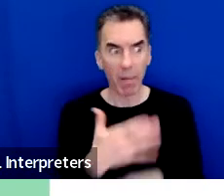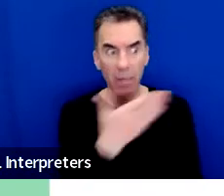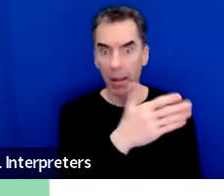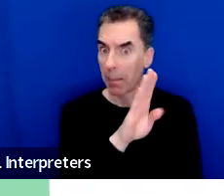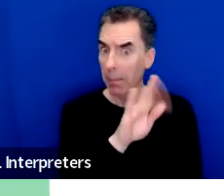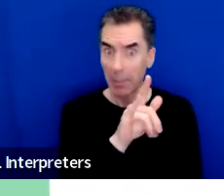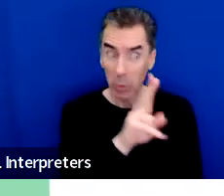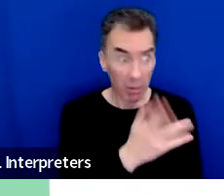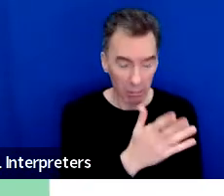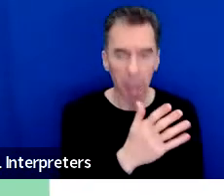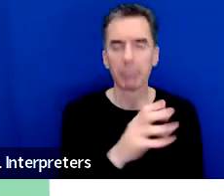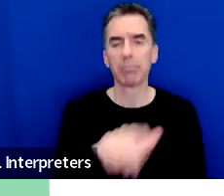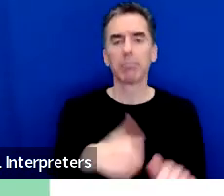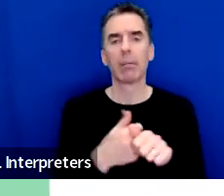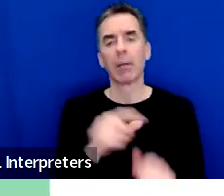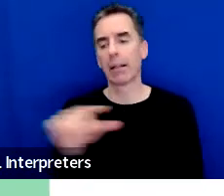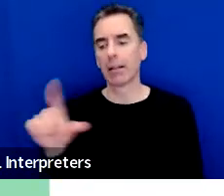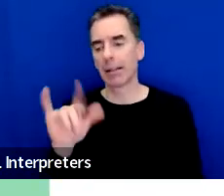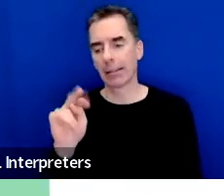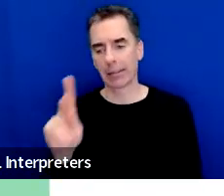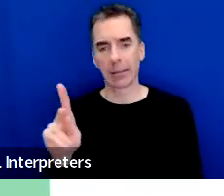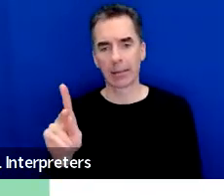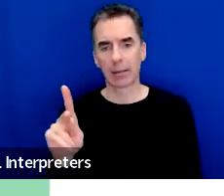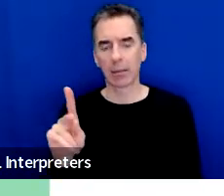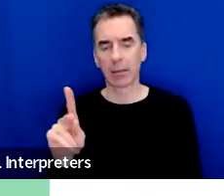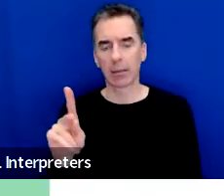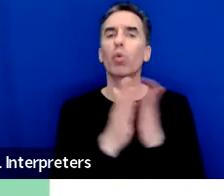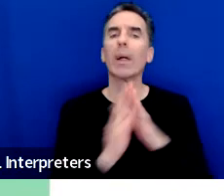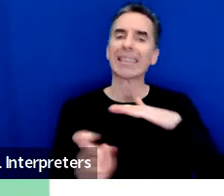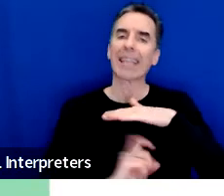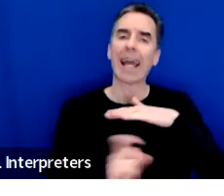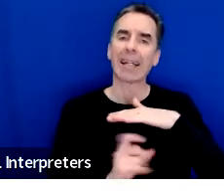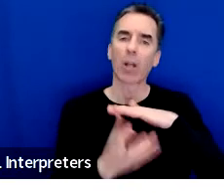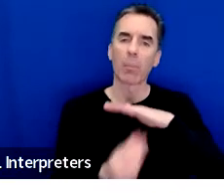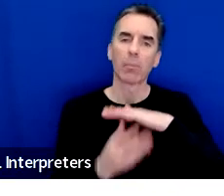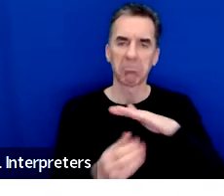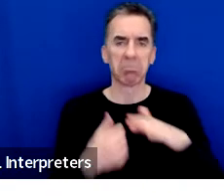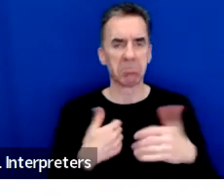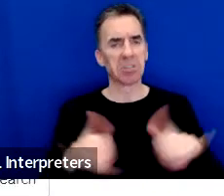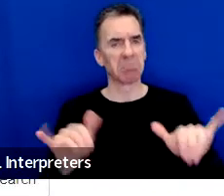we have a link to request scans So we are still doing that. Okay.